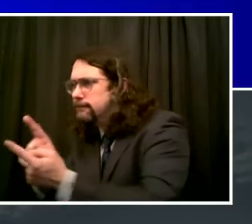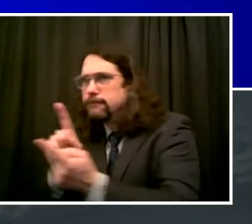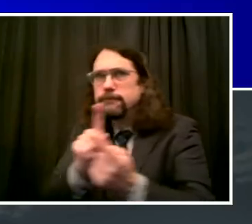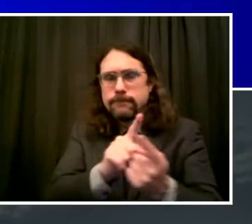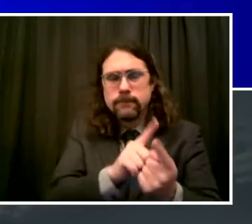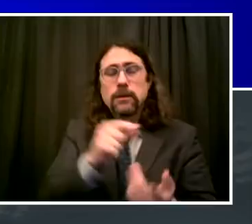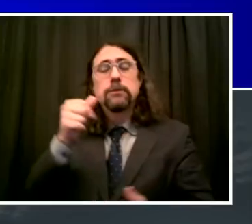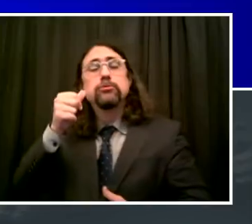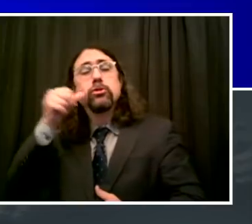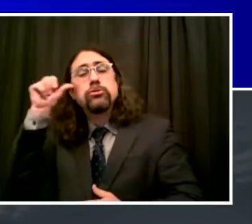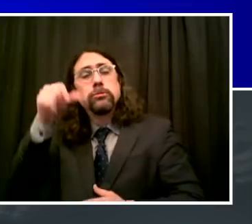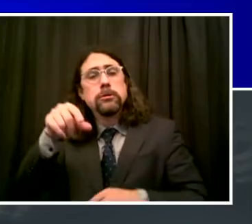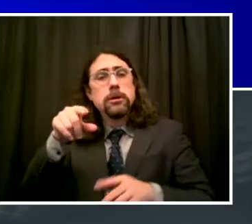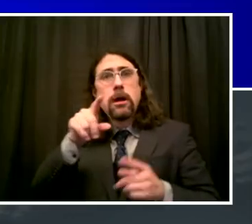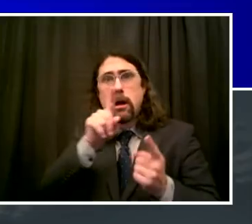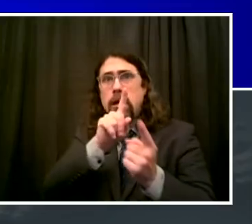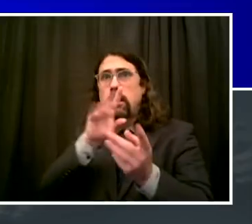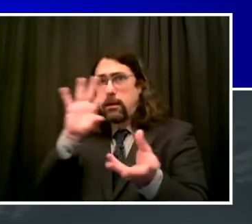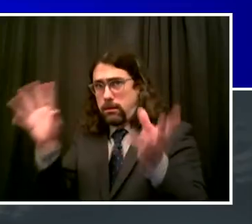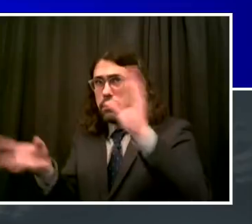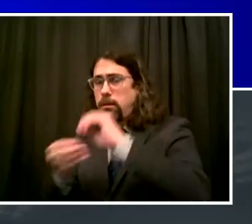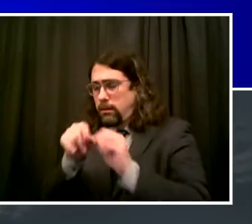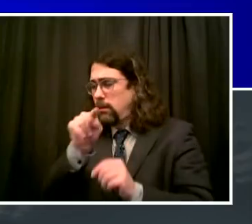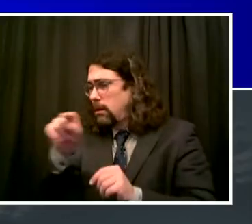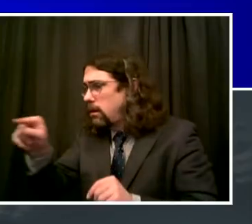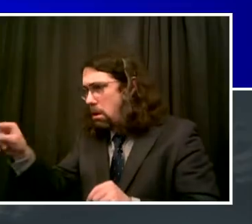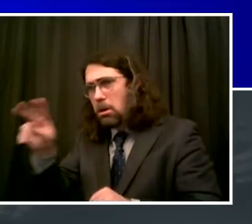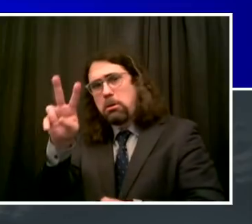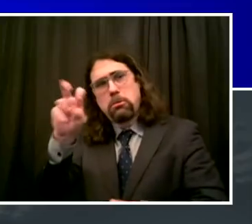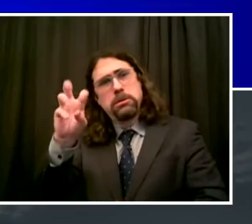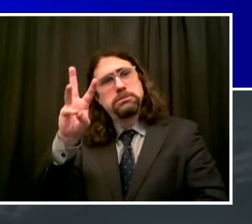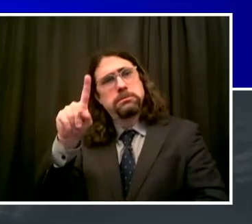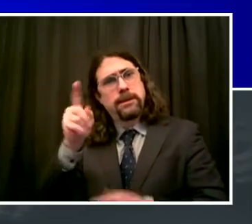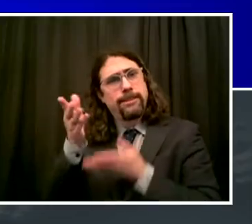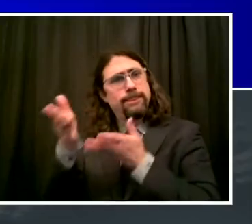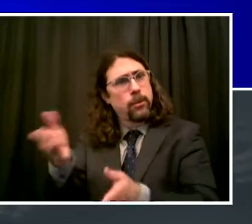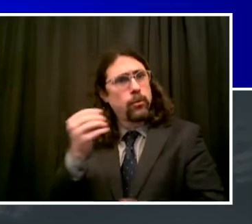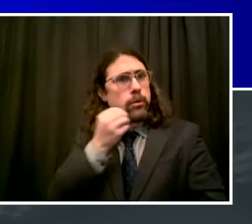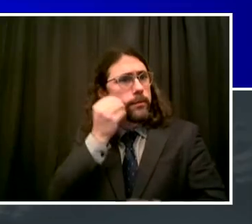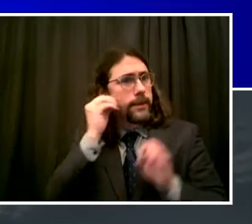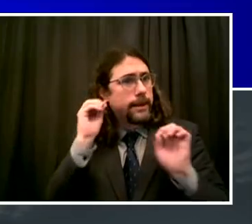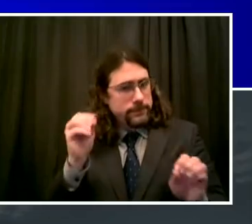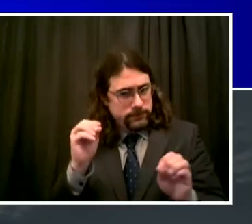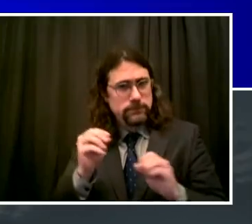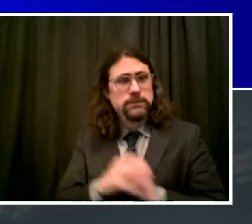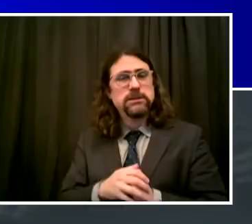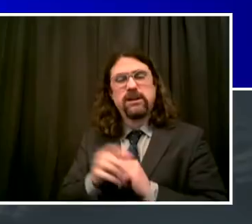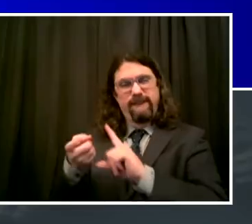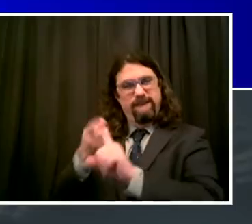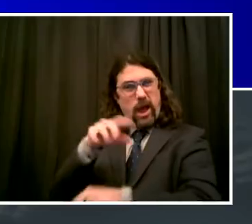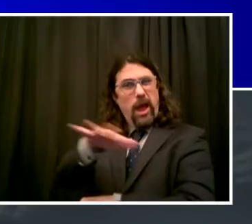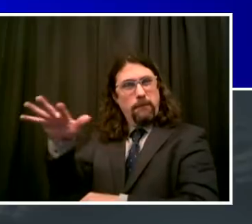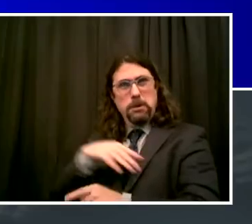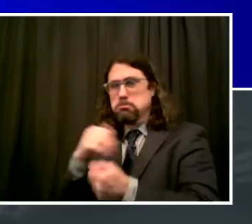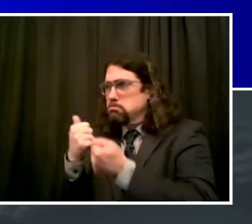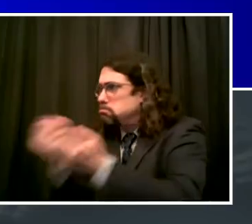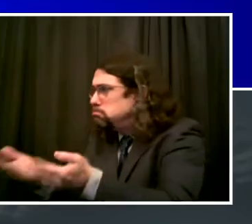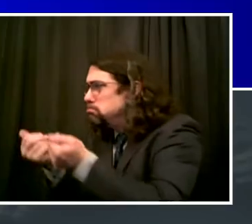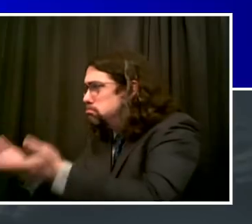INDIVIDUALS WERE ENGAGED. 139 OF THEM ACCEPTED HELP.